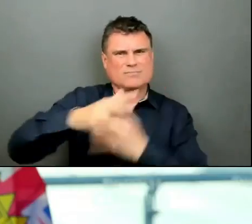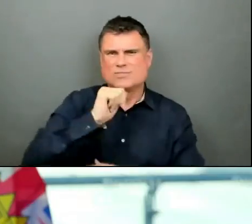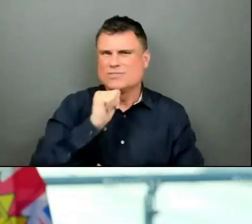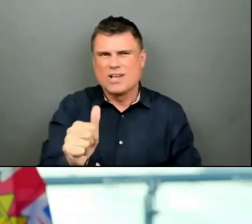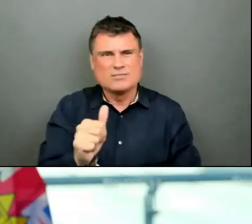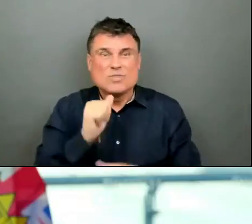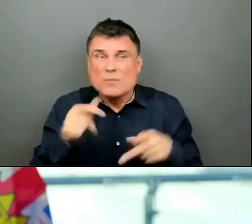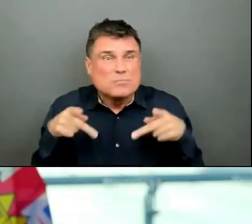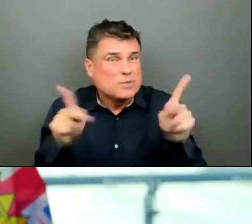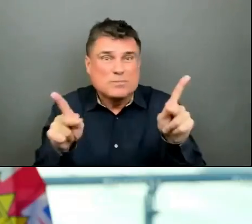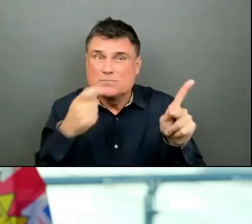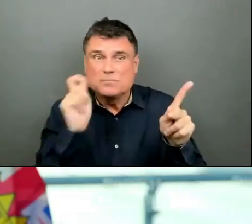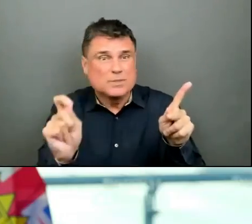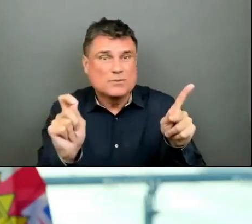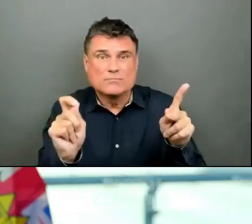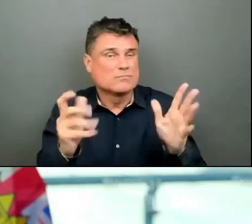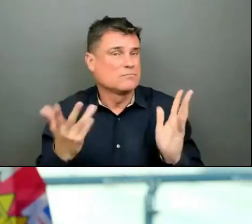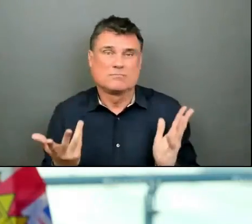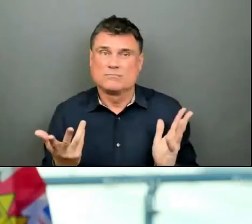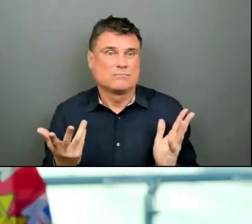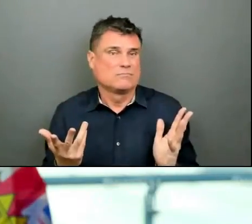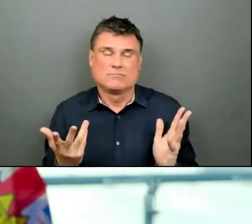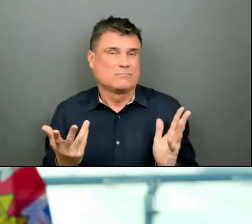now.